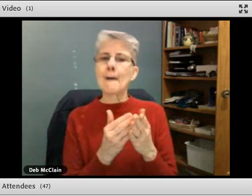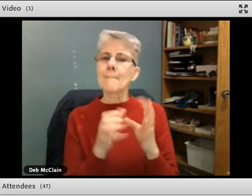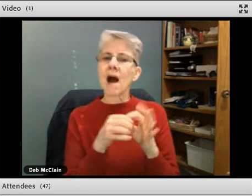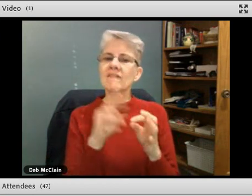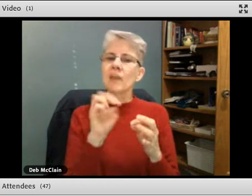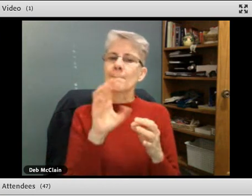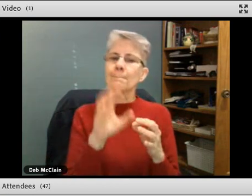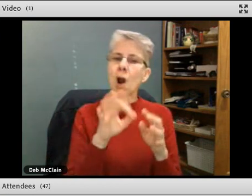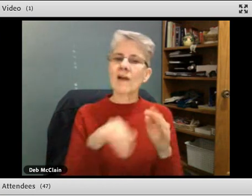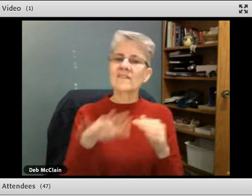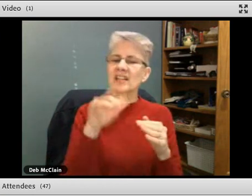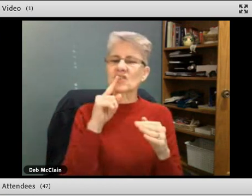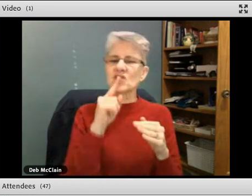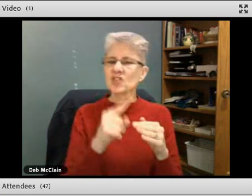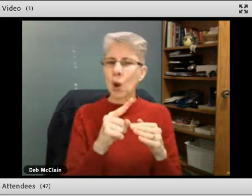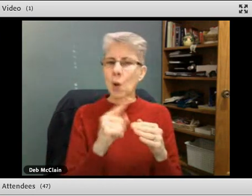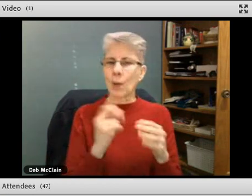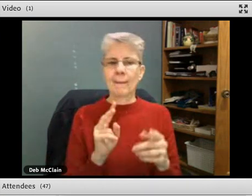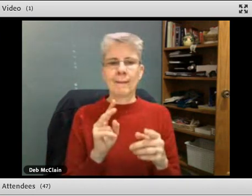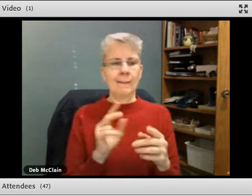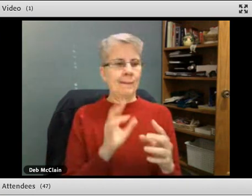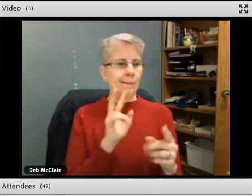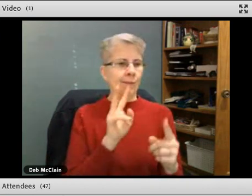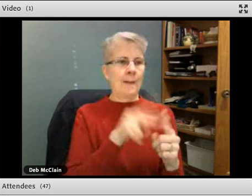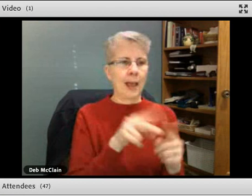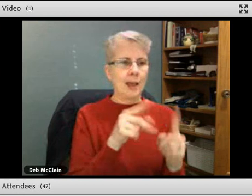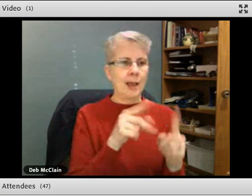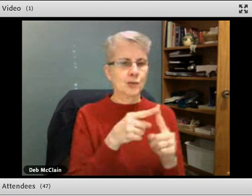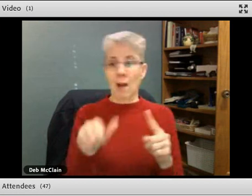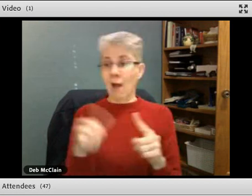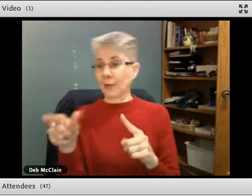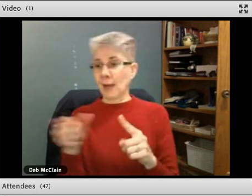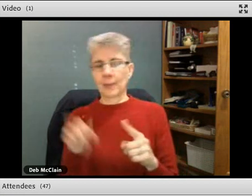But it's very helpful to know why they're there.